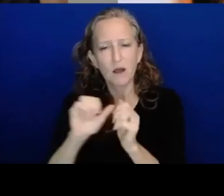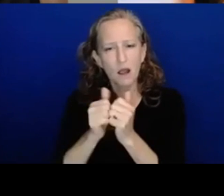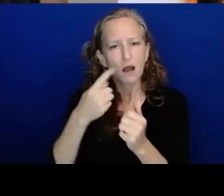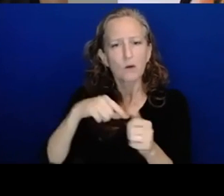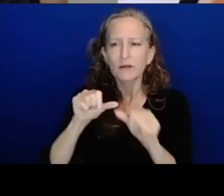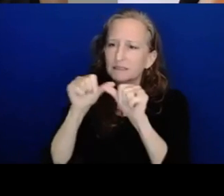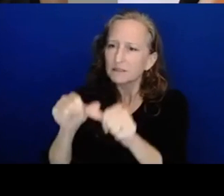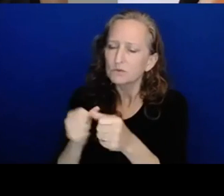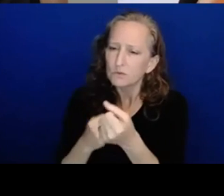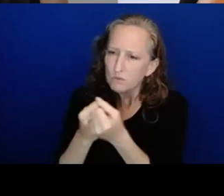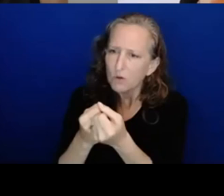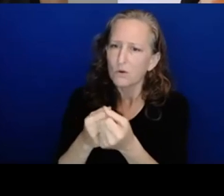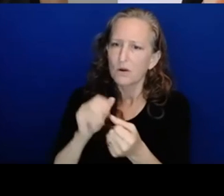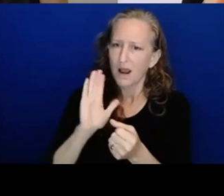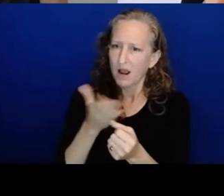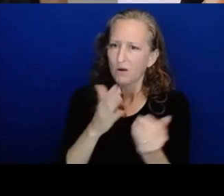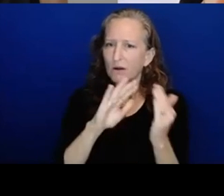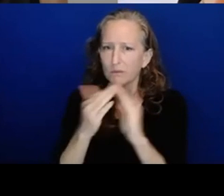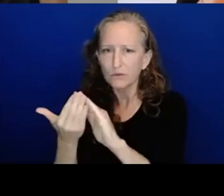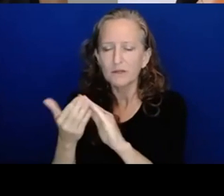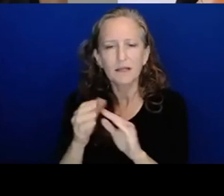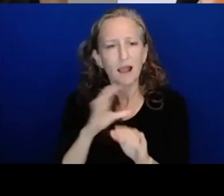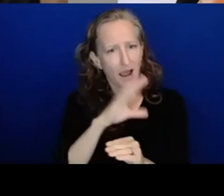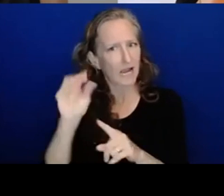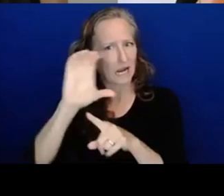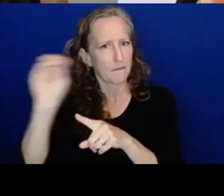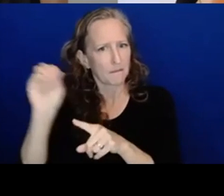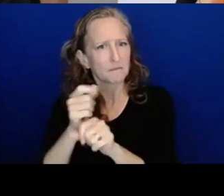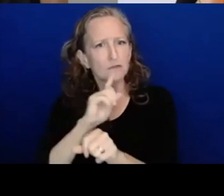of our companies thrive on the back end of this is ensuring that we continue to have